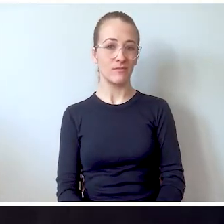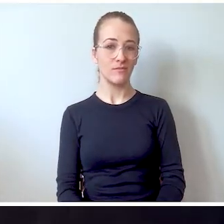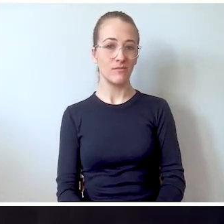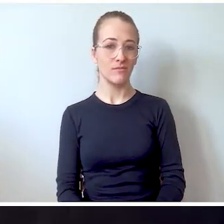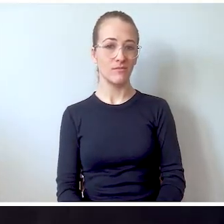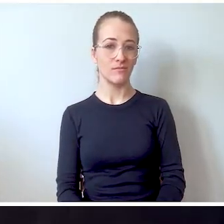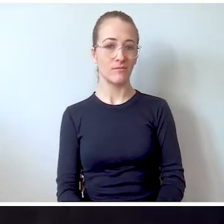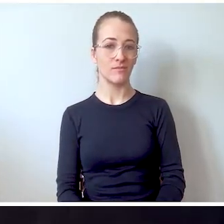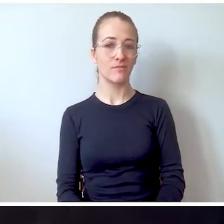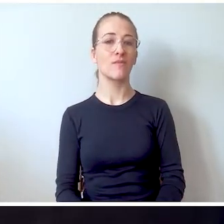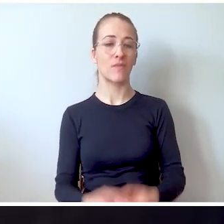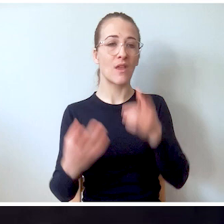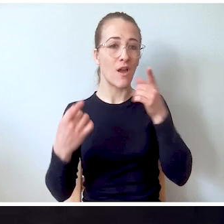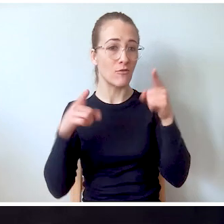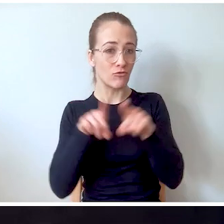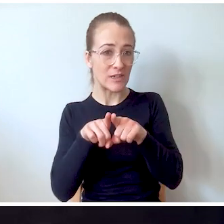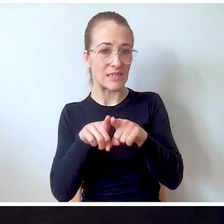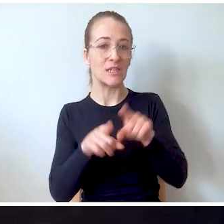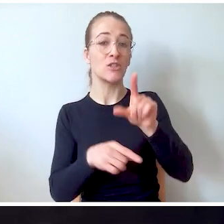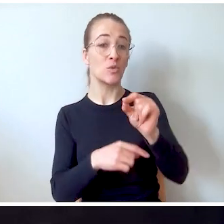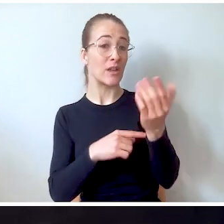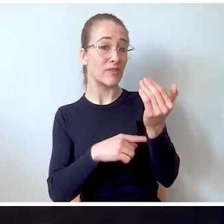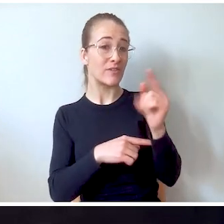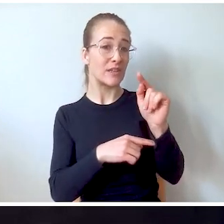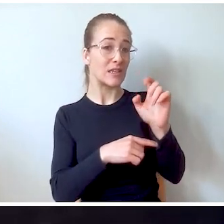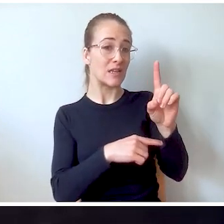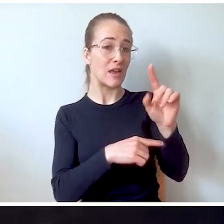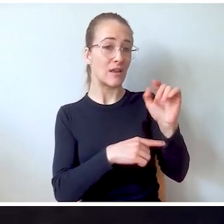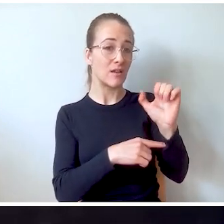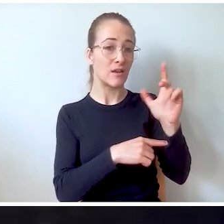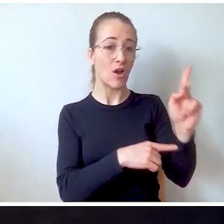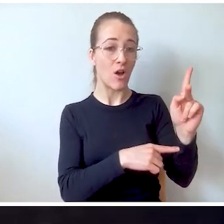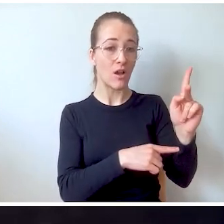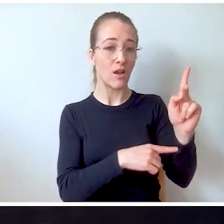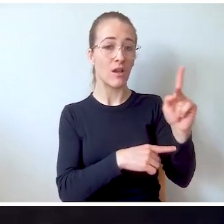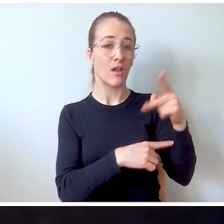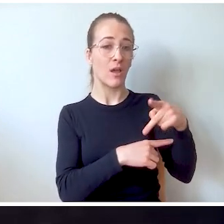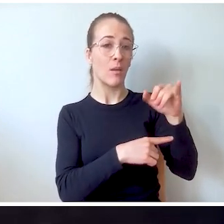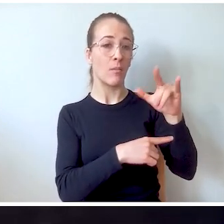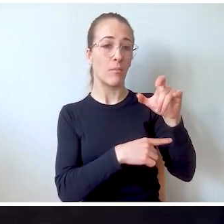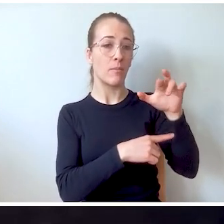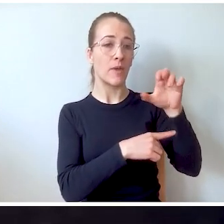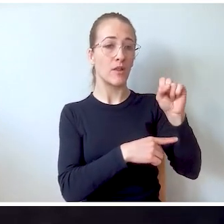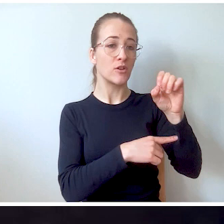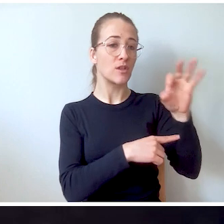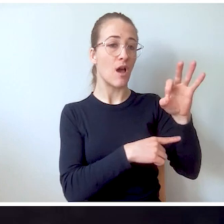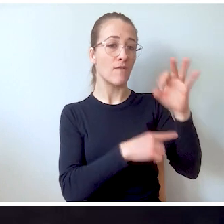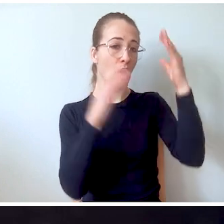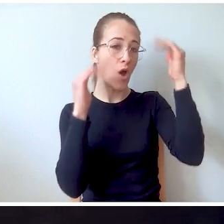And in your 2015 Ted Talk, "Pillars of Hope," that we're just talking about, which we're going to put all of these links